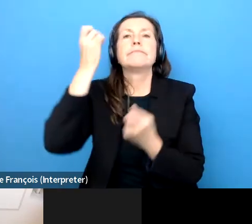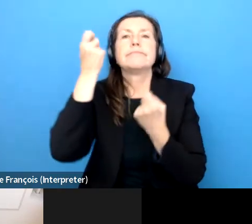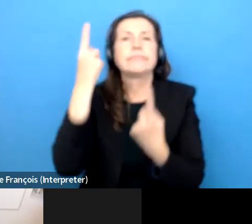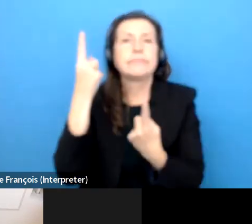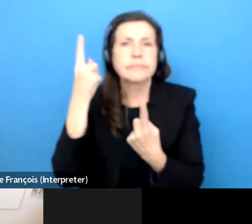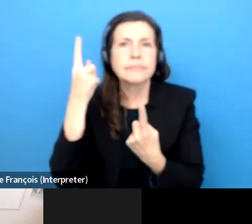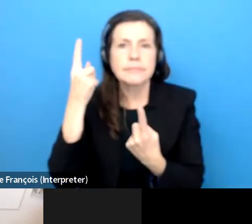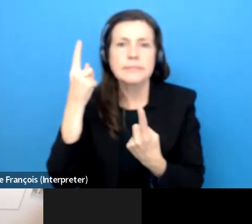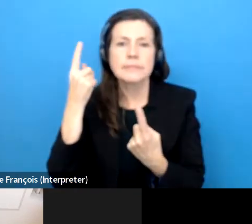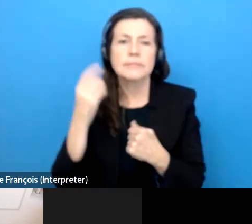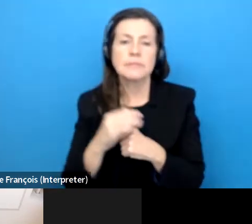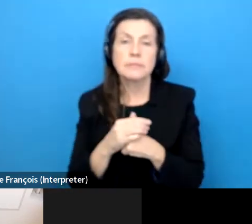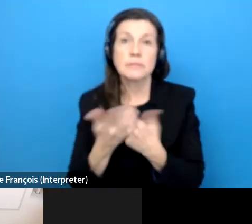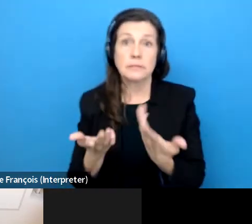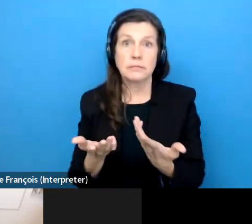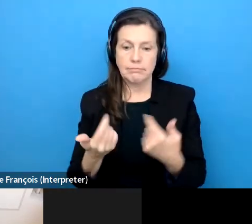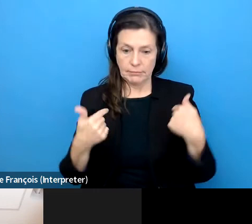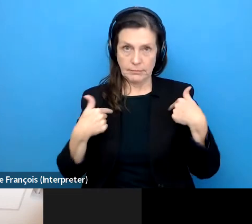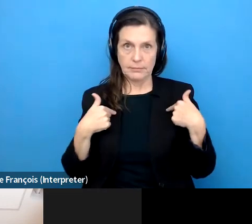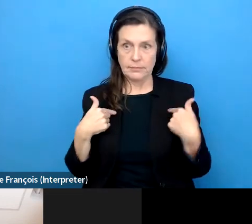Because the demand comes from them.